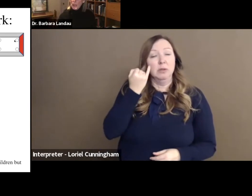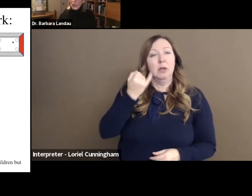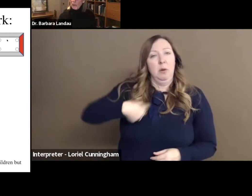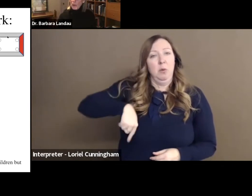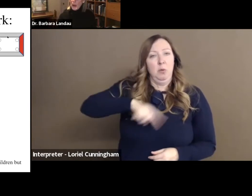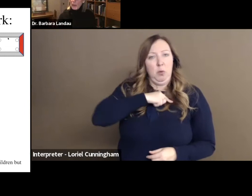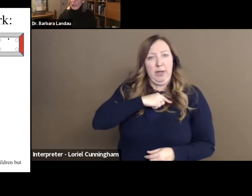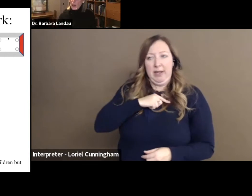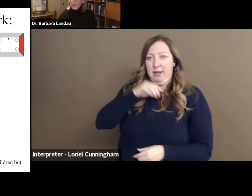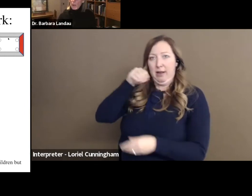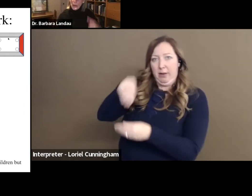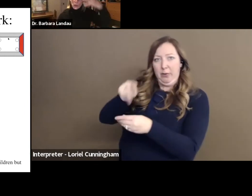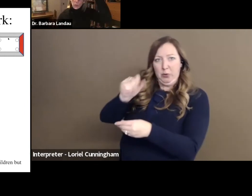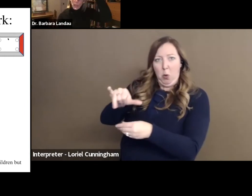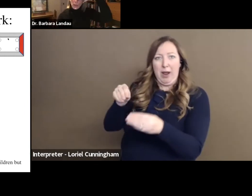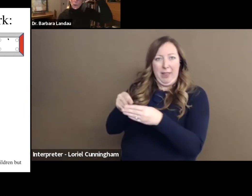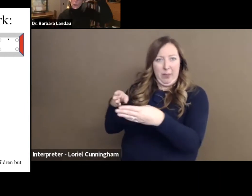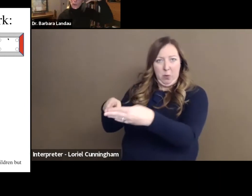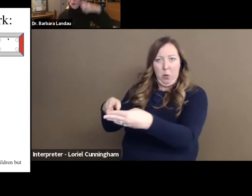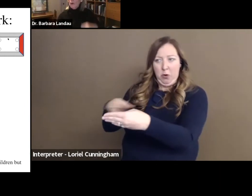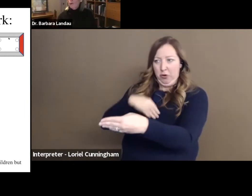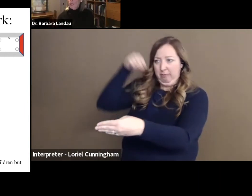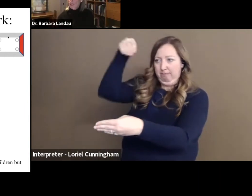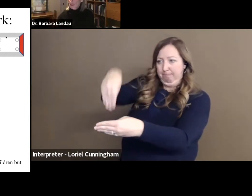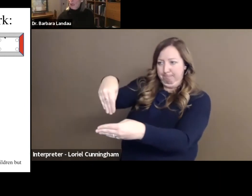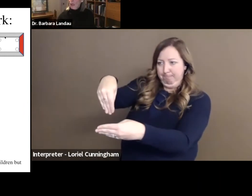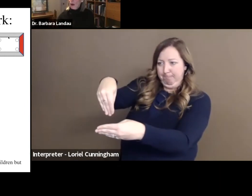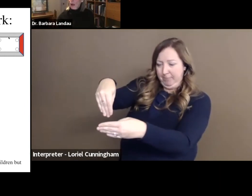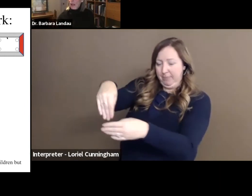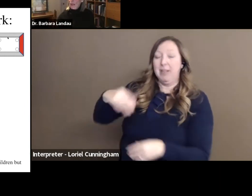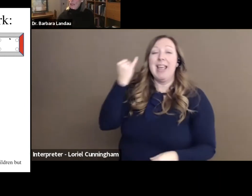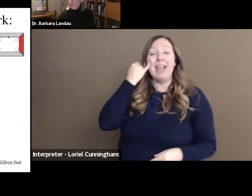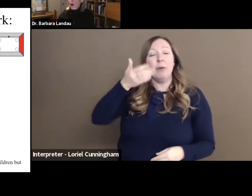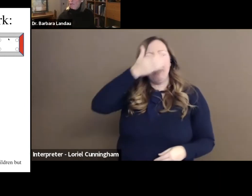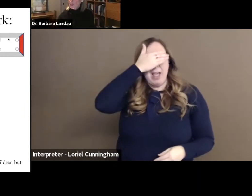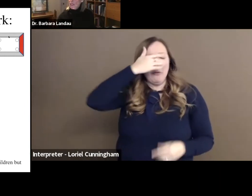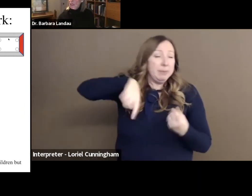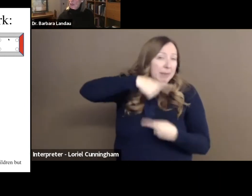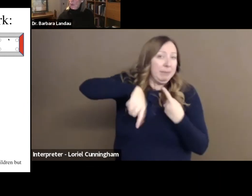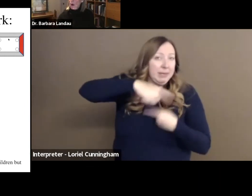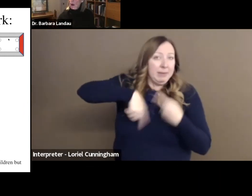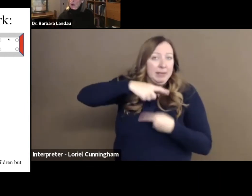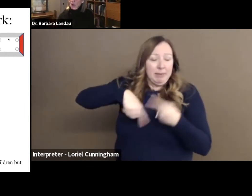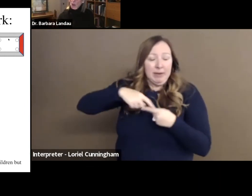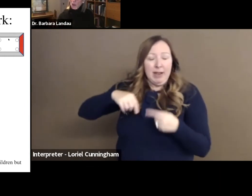and if you ended up and had your blindfold removed